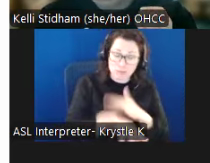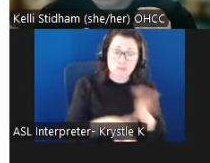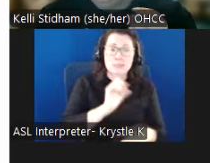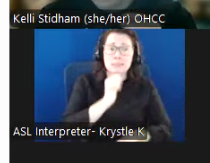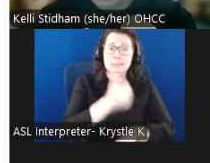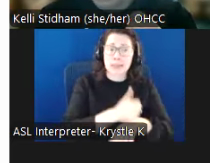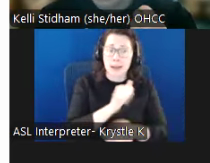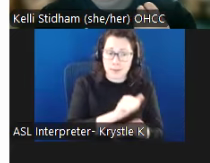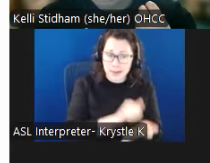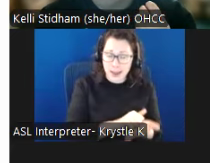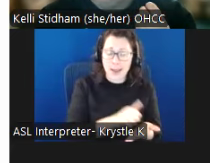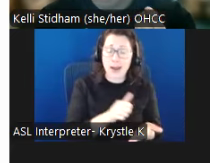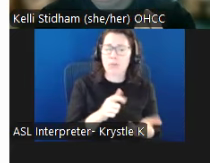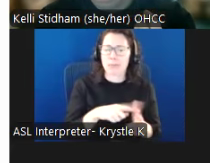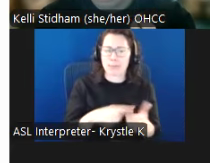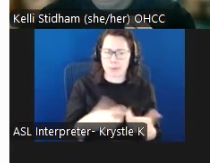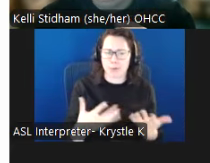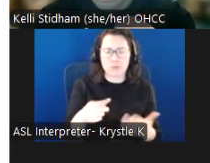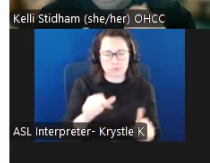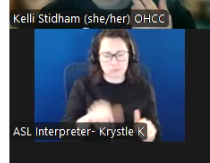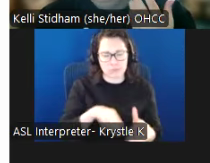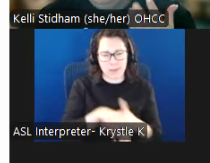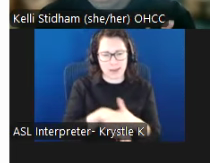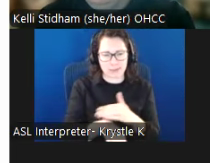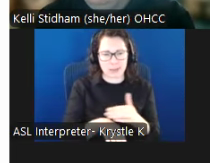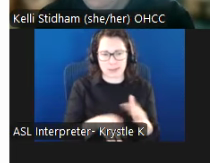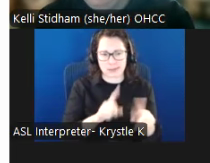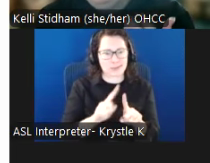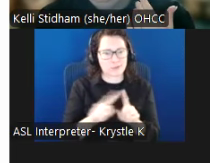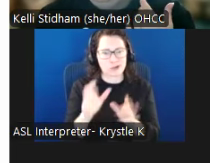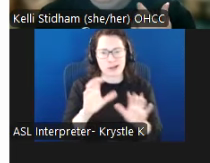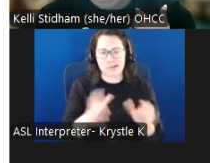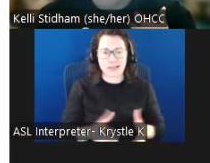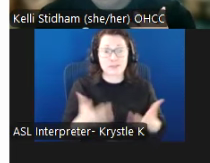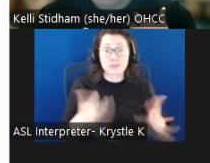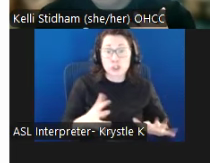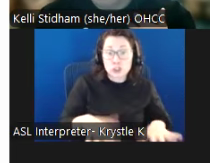ability to come in here and have access